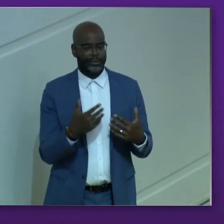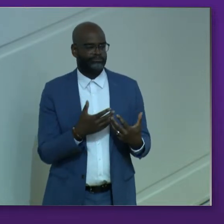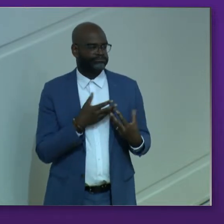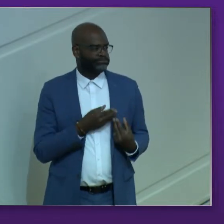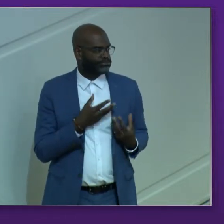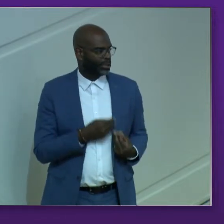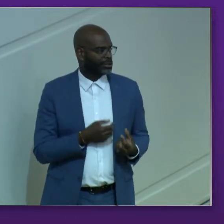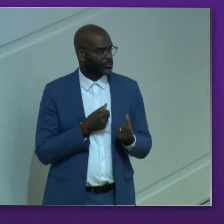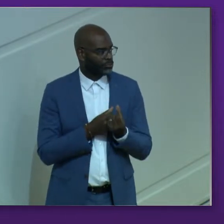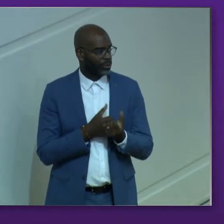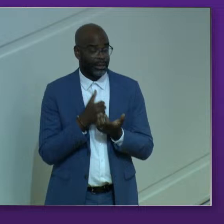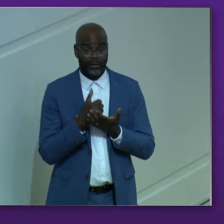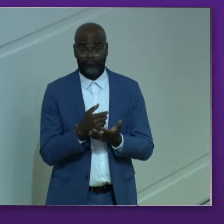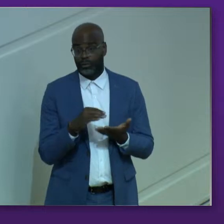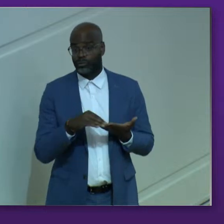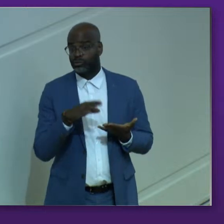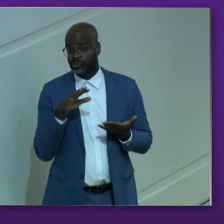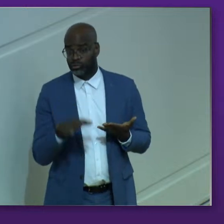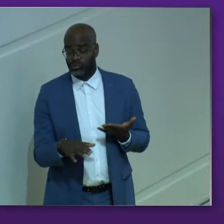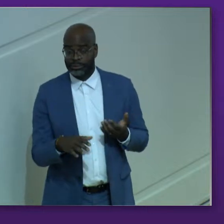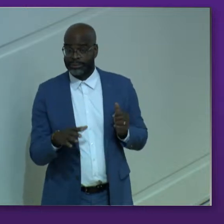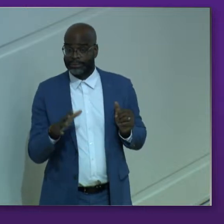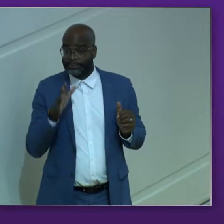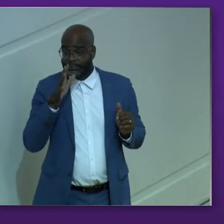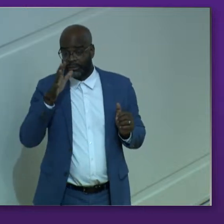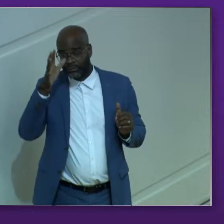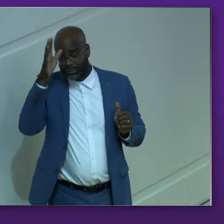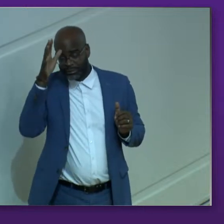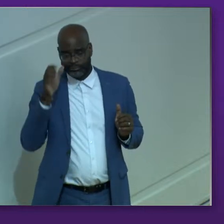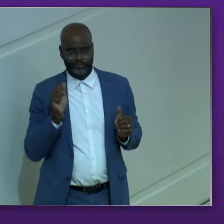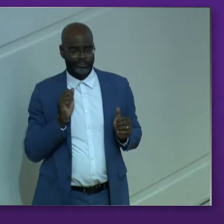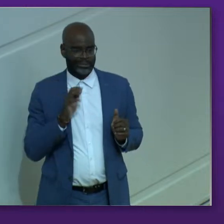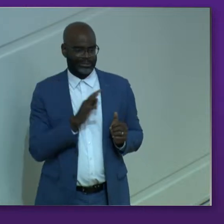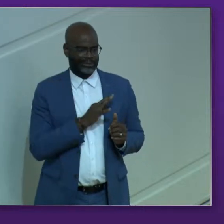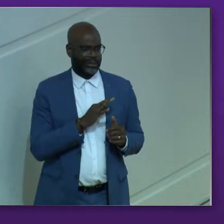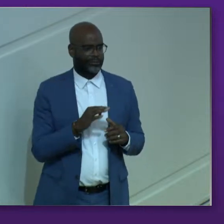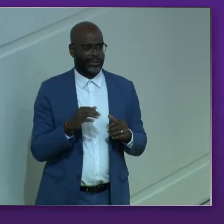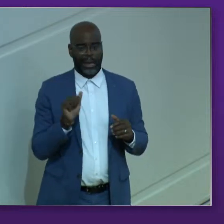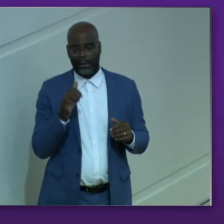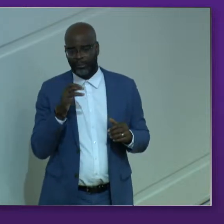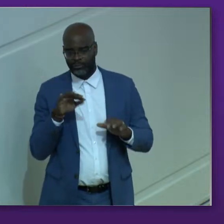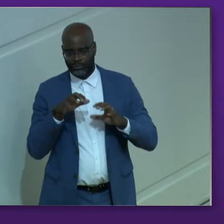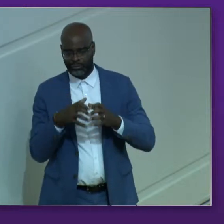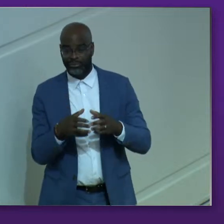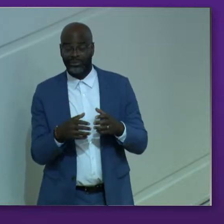ACHIEVING THE PROMISE ACADEMY. HER EXEMPLARY CUSTOMER SERVICE SKILLS ARE EVIDENT IN HER